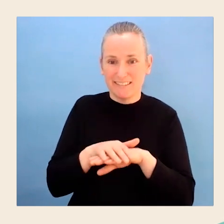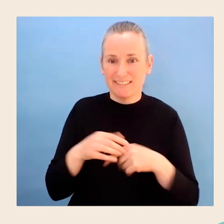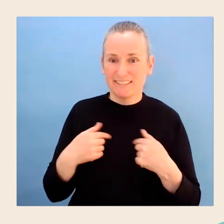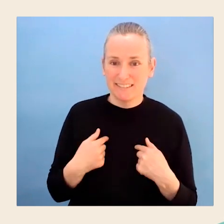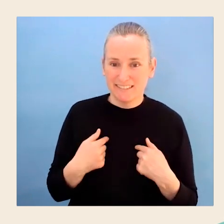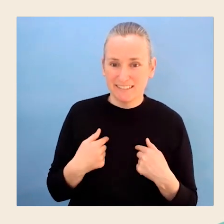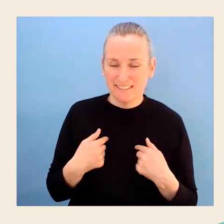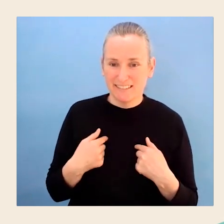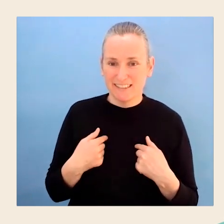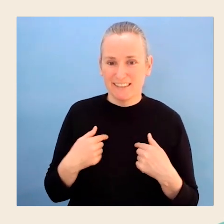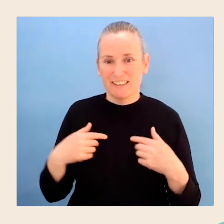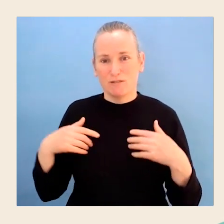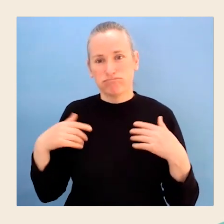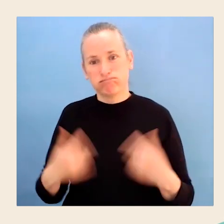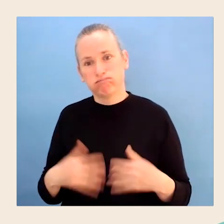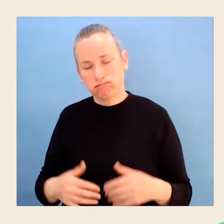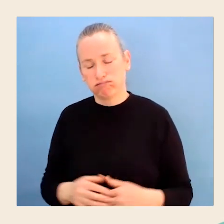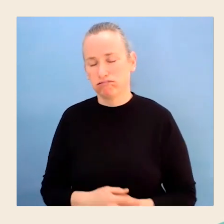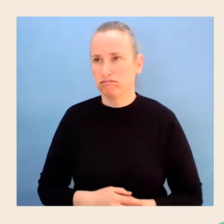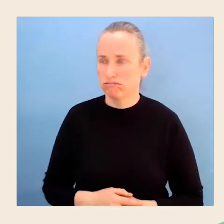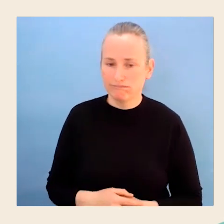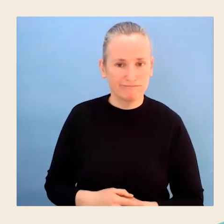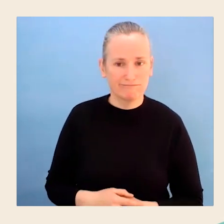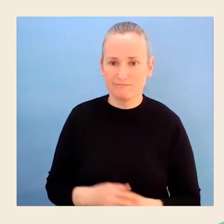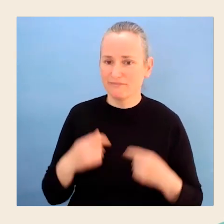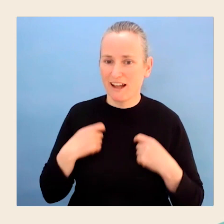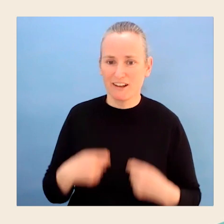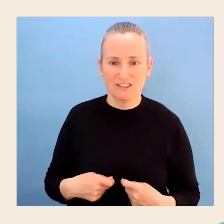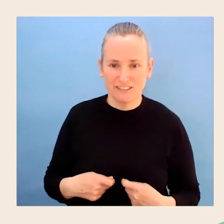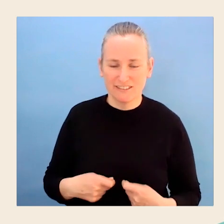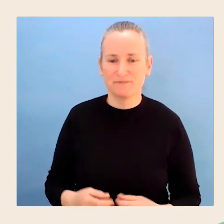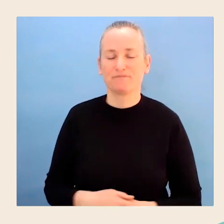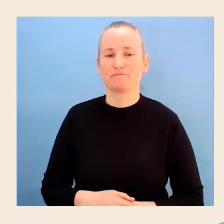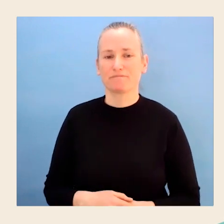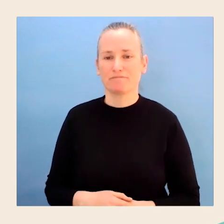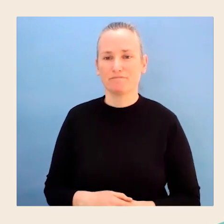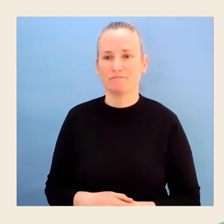And I think for, I can't speak for Ireland,